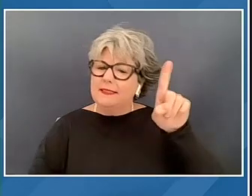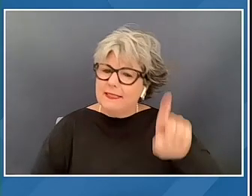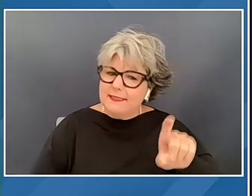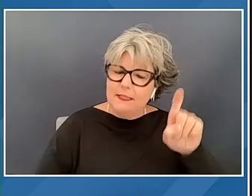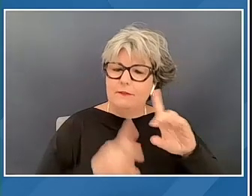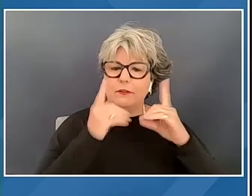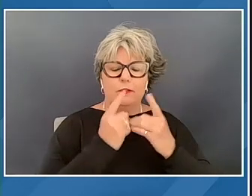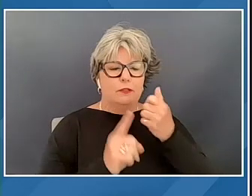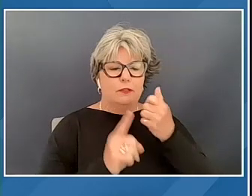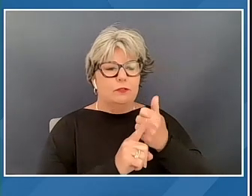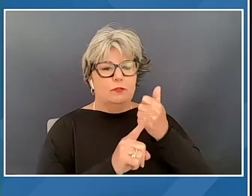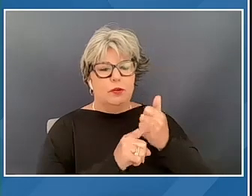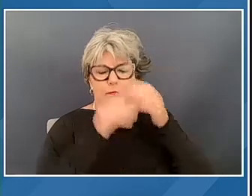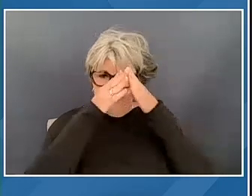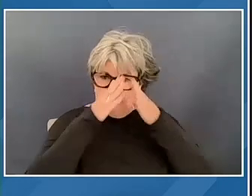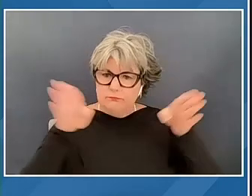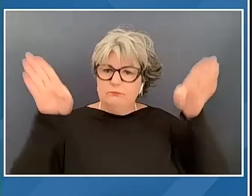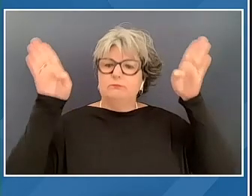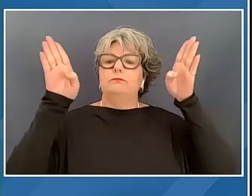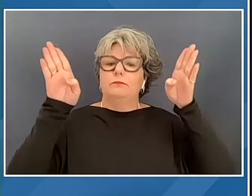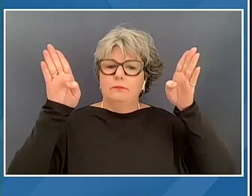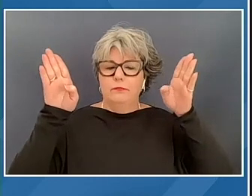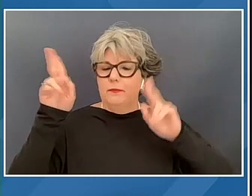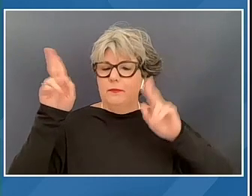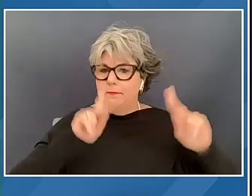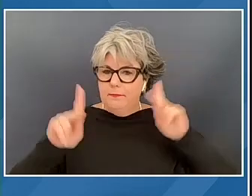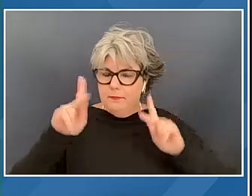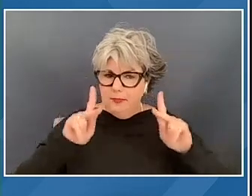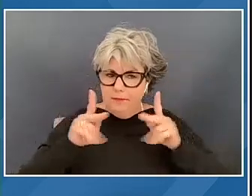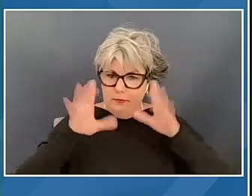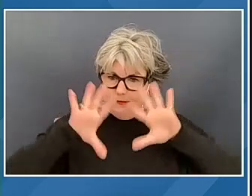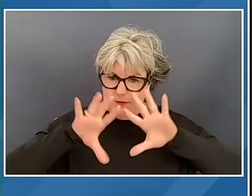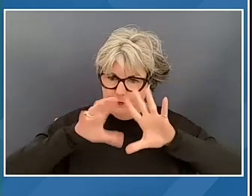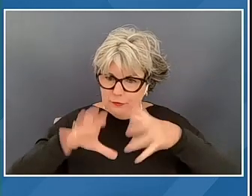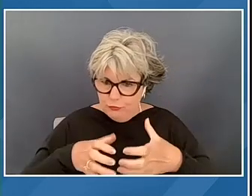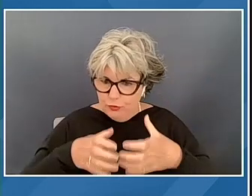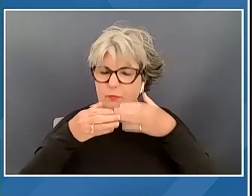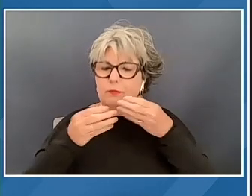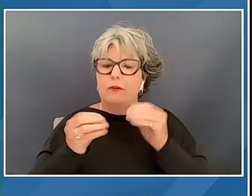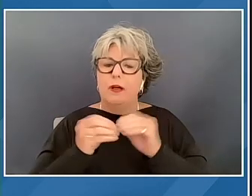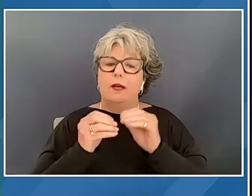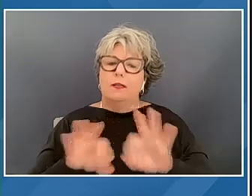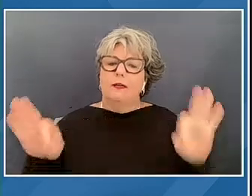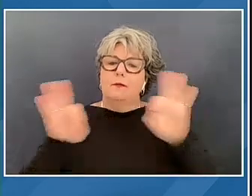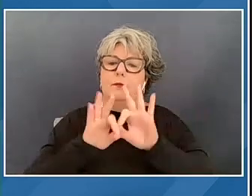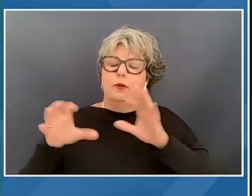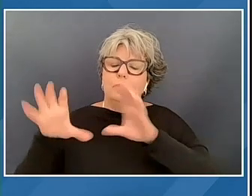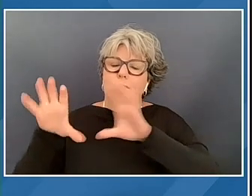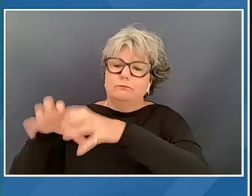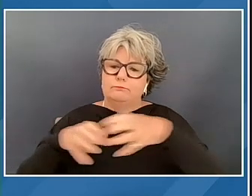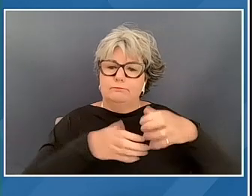bit from the population in this first group to provide meaningful cohort level relief through the rulemaking that doesn't